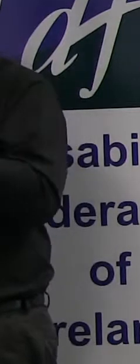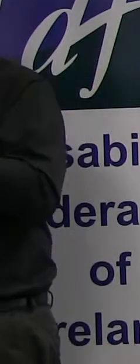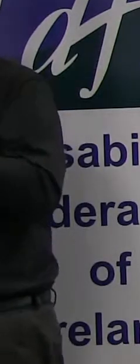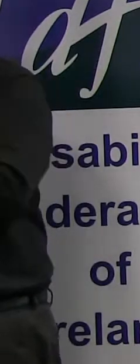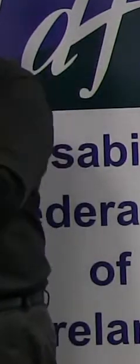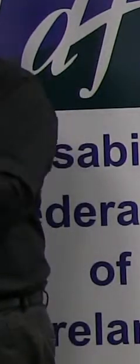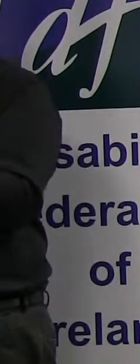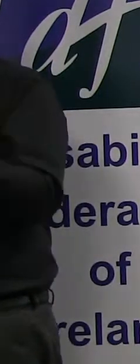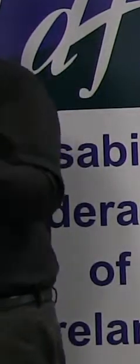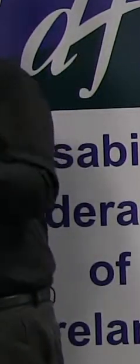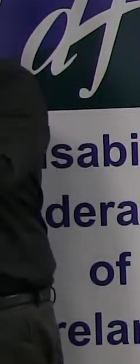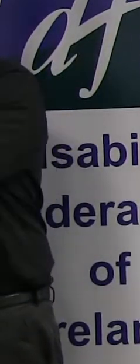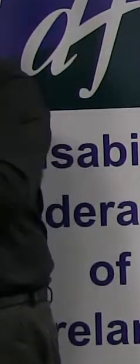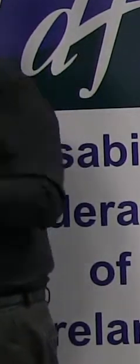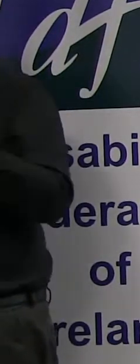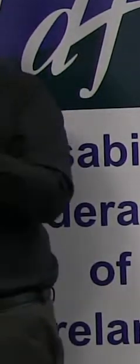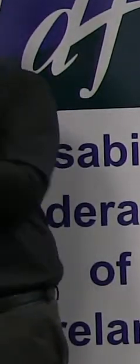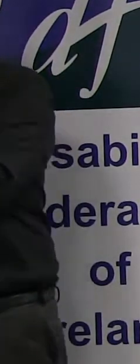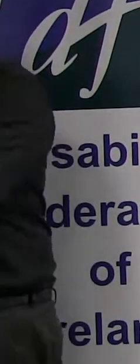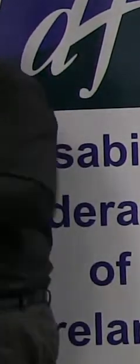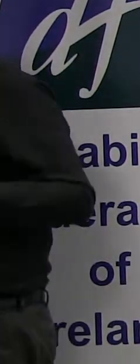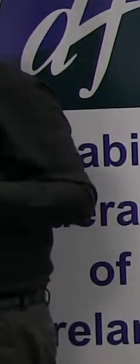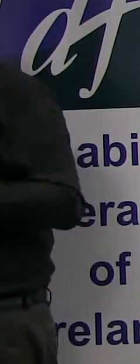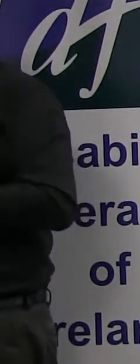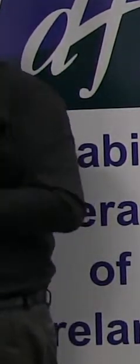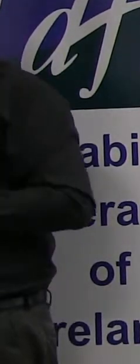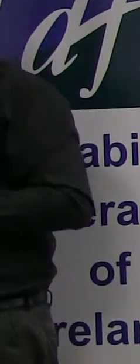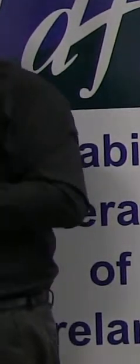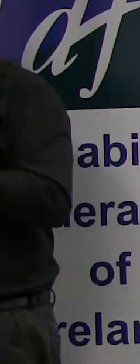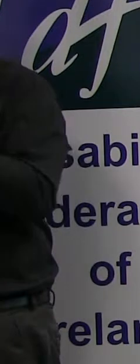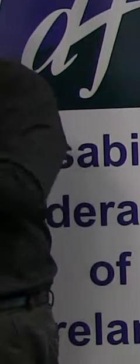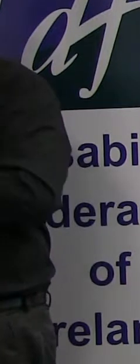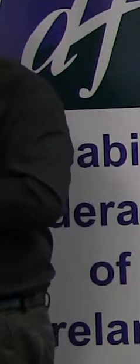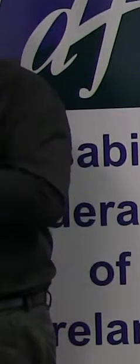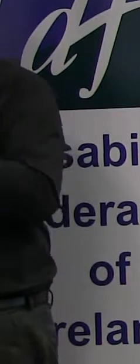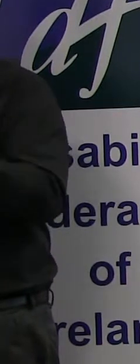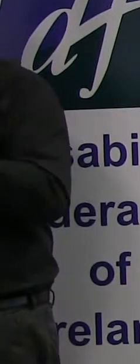need to get there, but I want to get there within the next four years and so